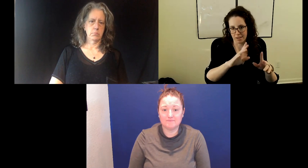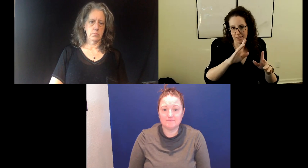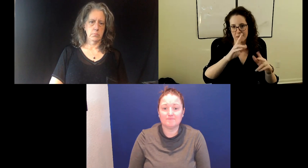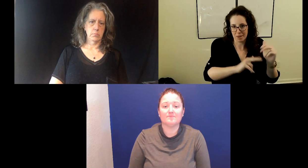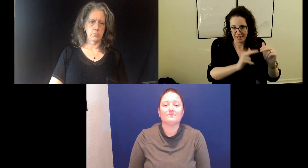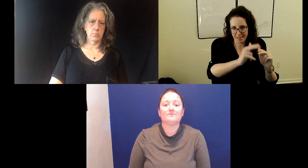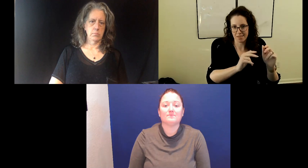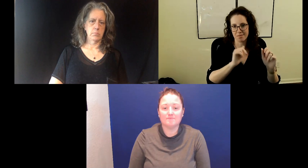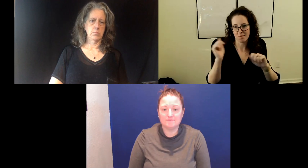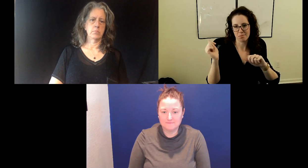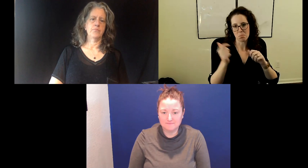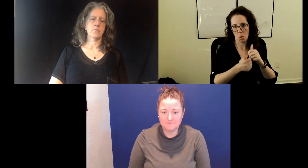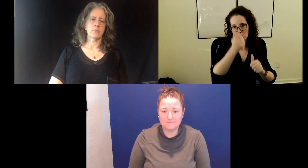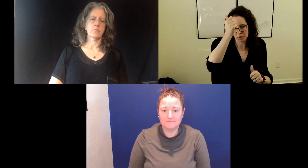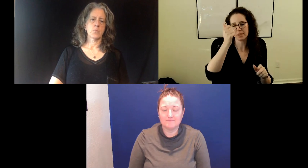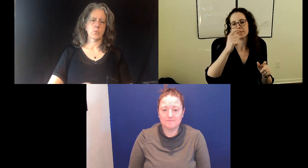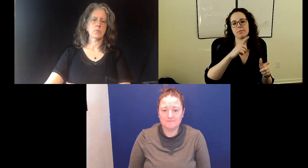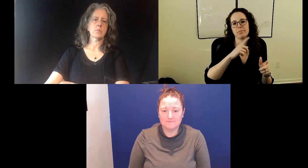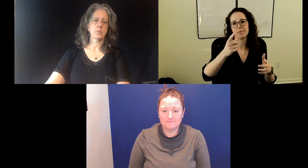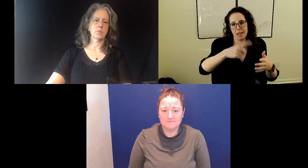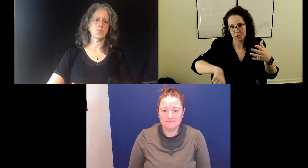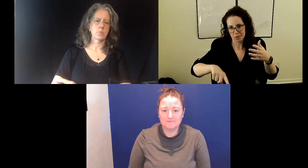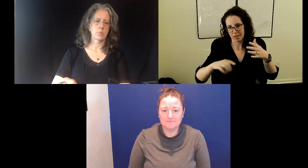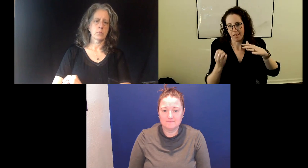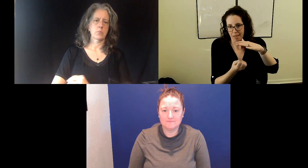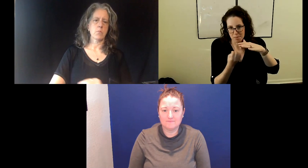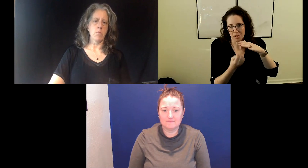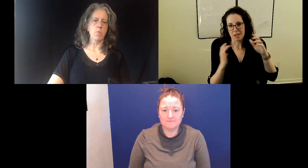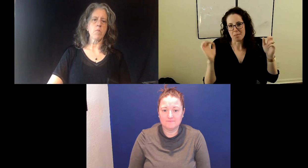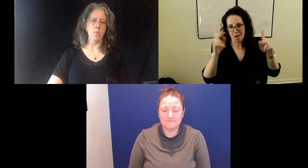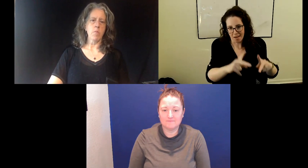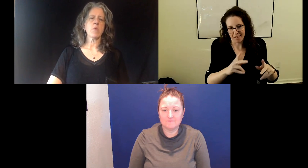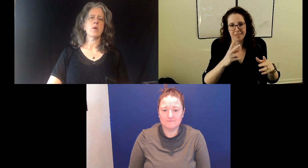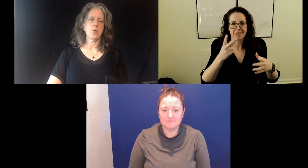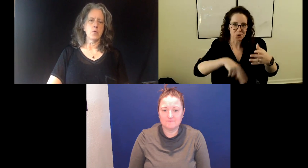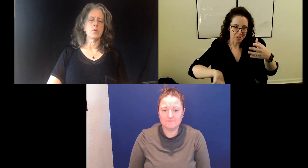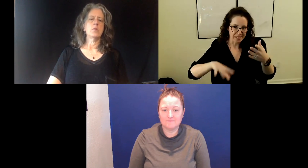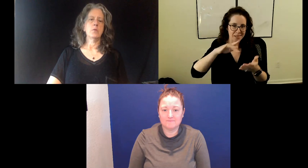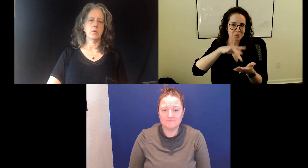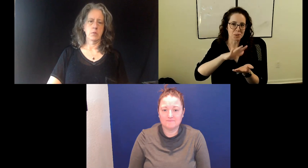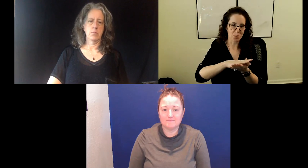the staff is back on campus in the building so mostly and next week the elementary will be back